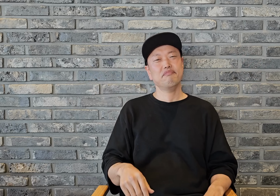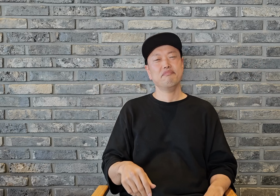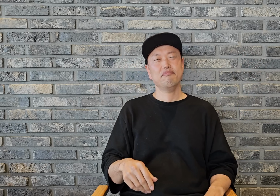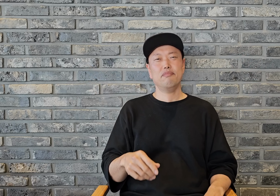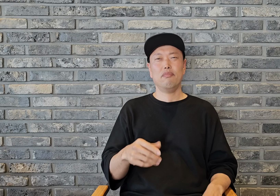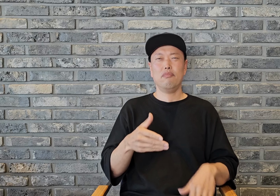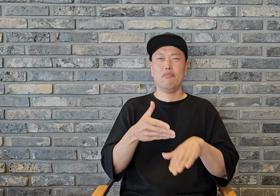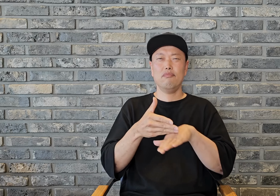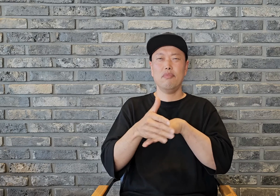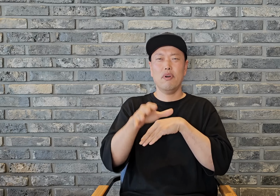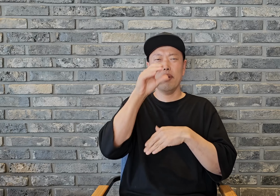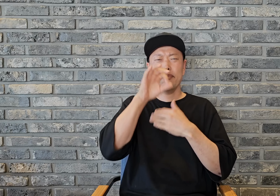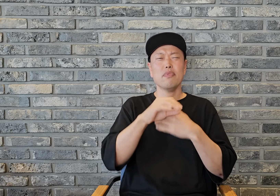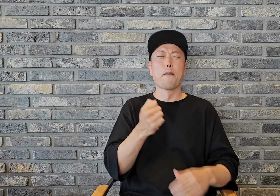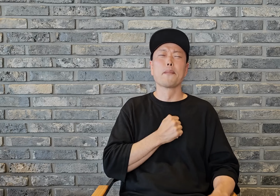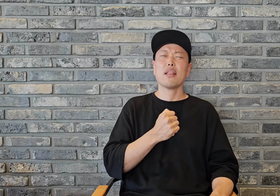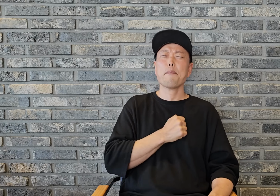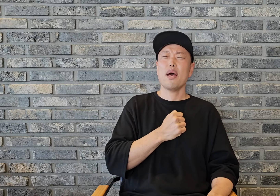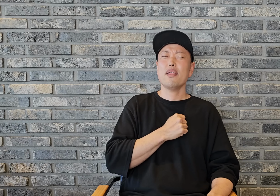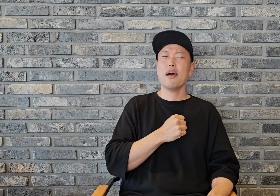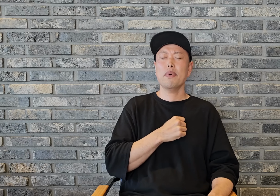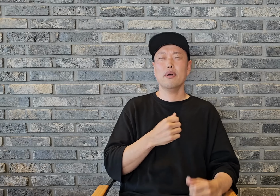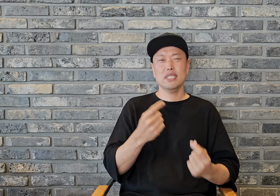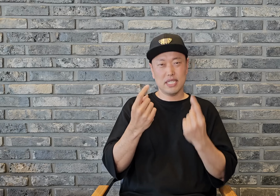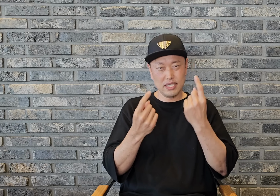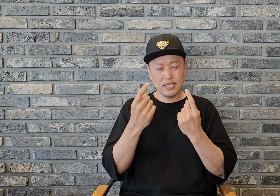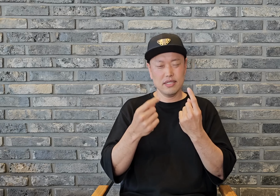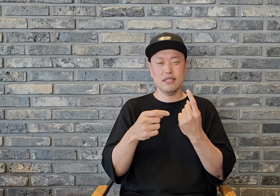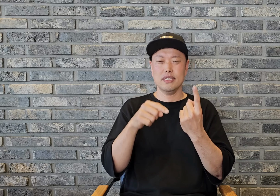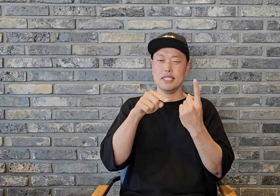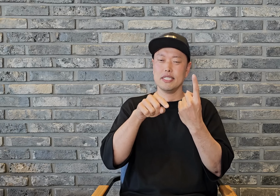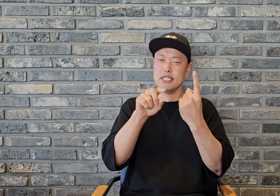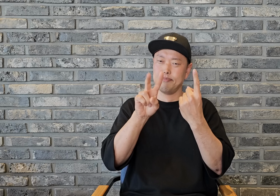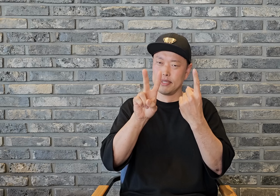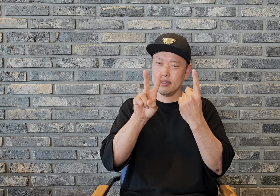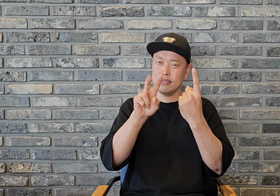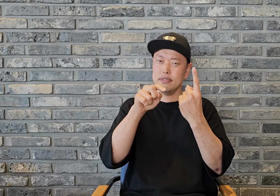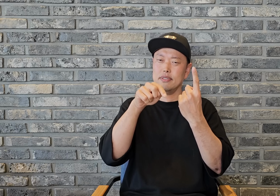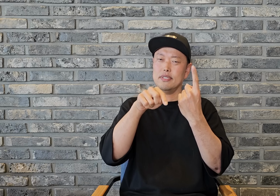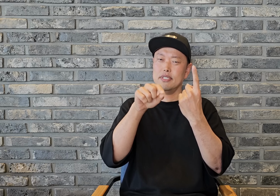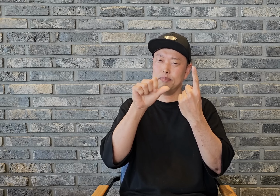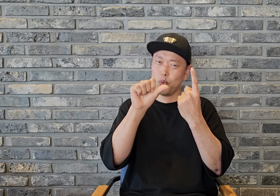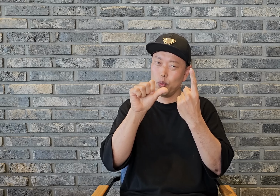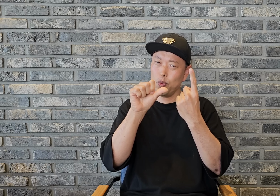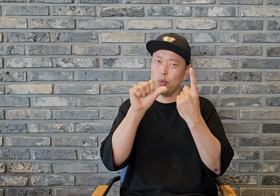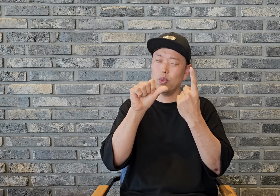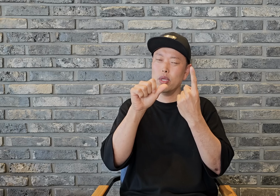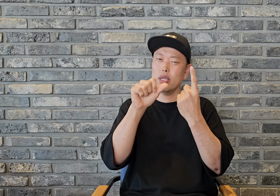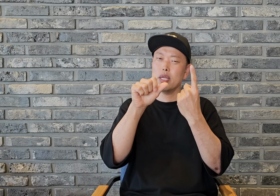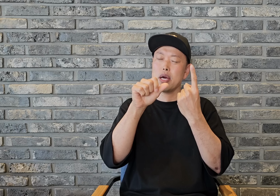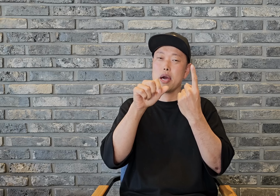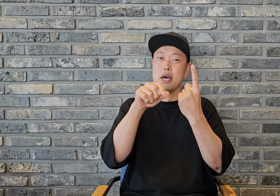If I do it at the original speed, they get a little frustrated. I would like to speed it up at 1.2 or 1.5 times, but